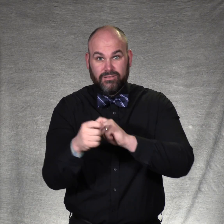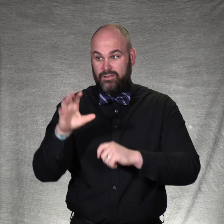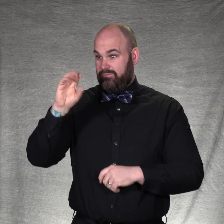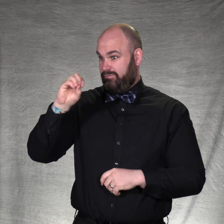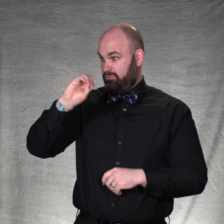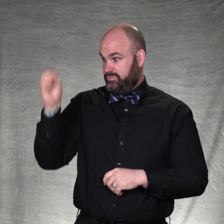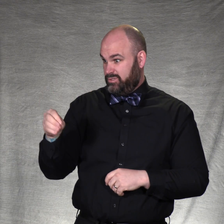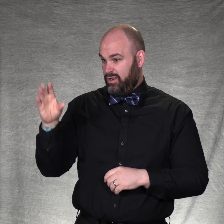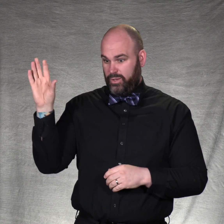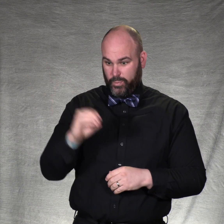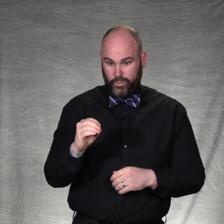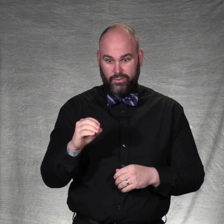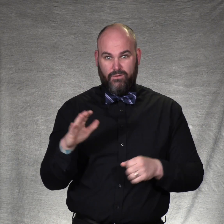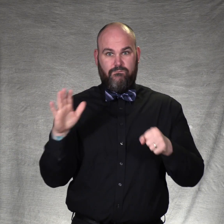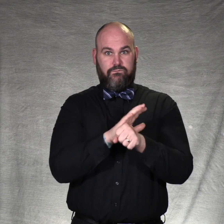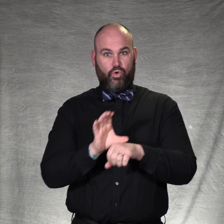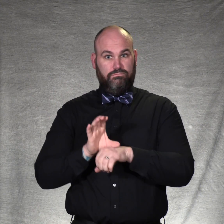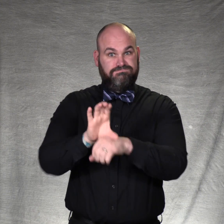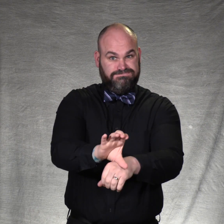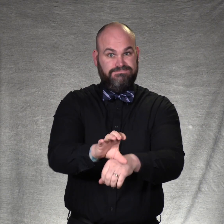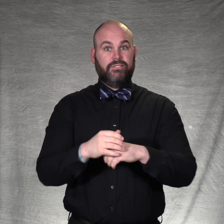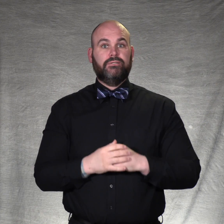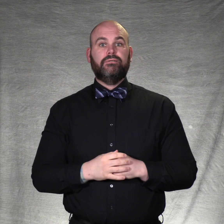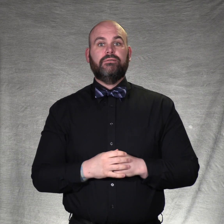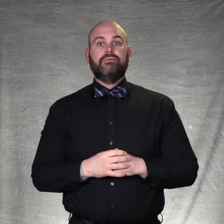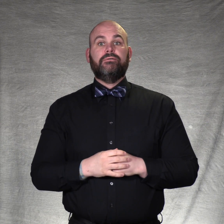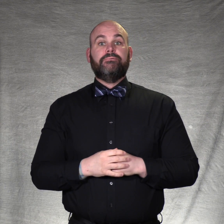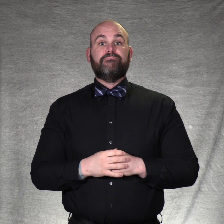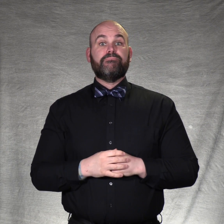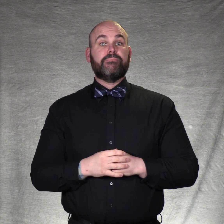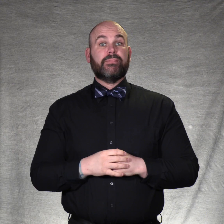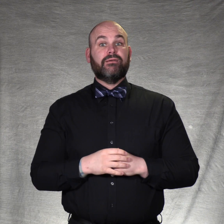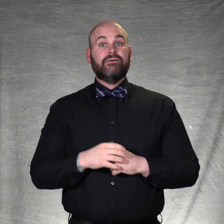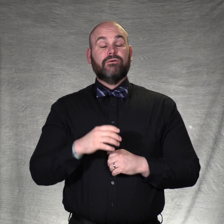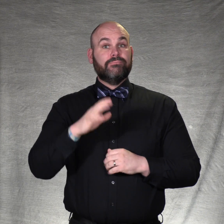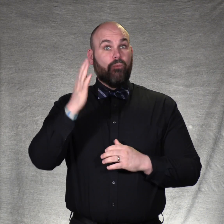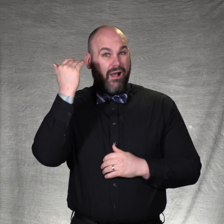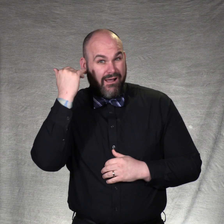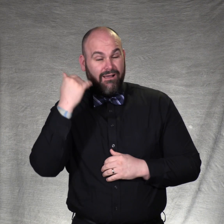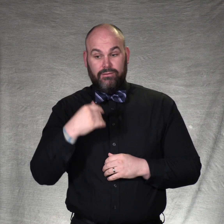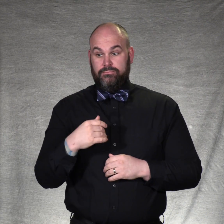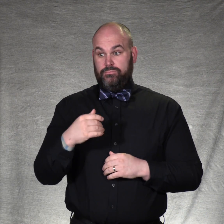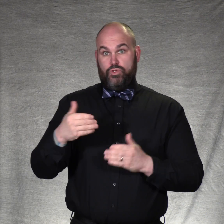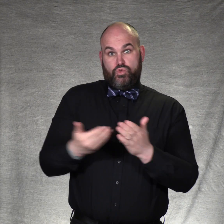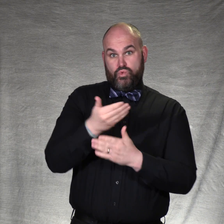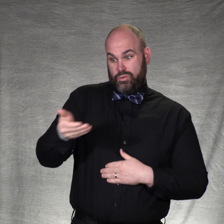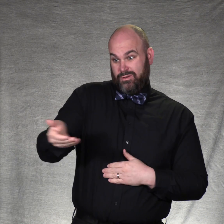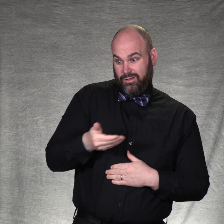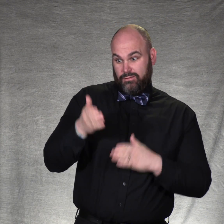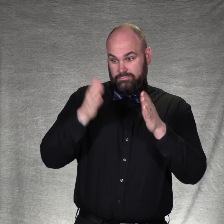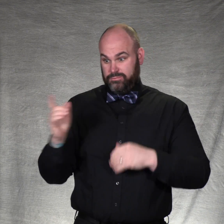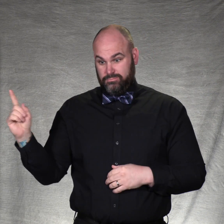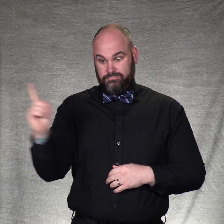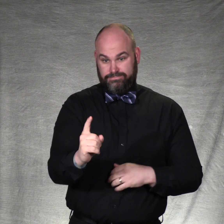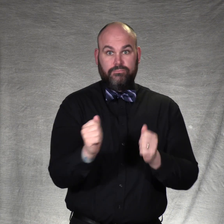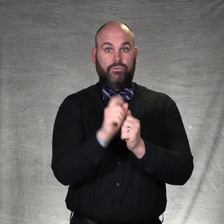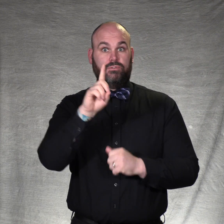not to require agencies to pay 50%, especially for new employees.